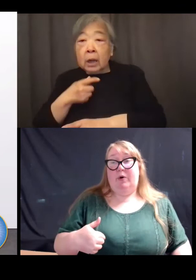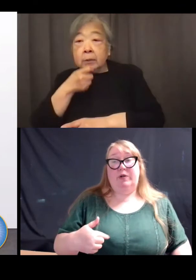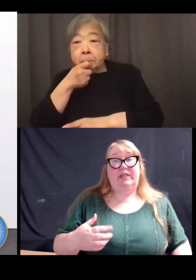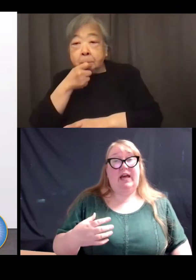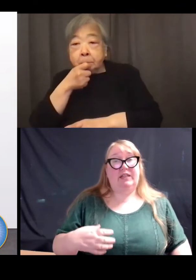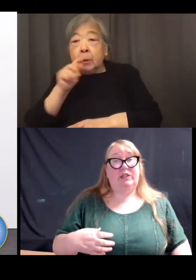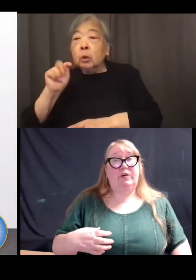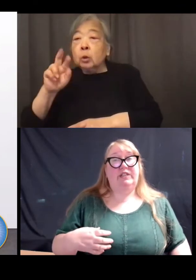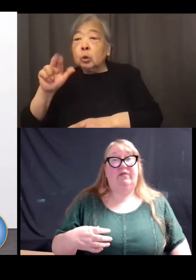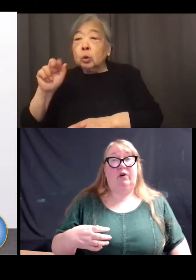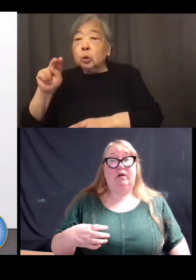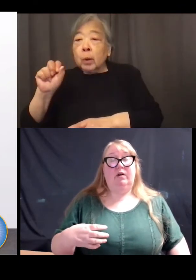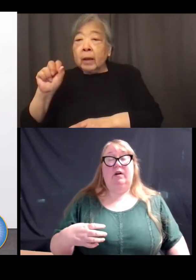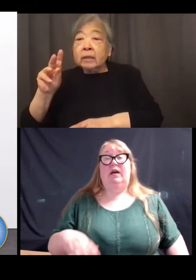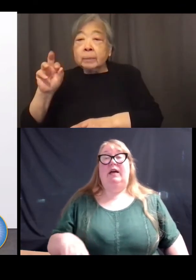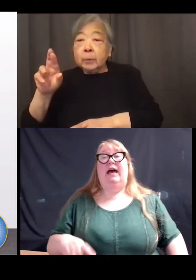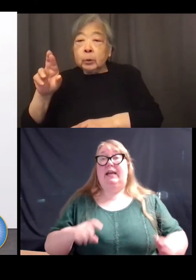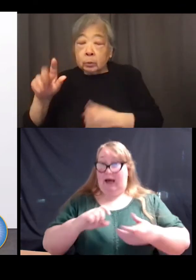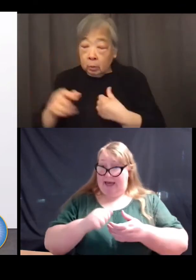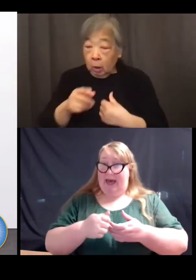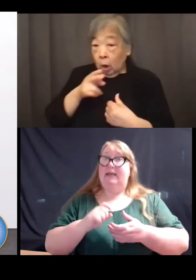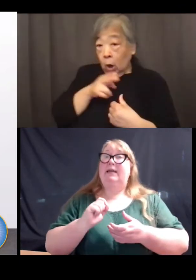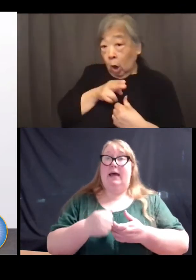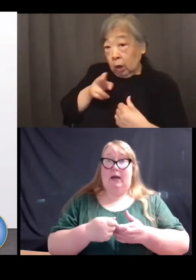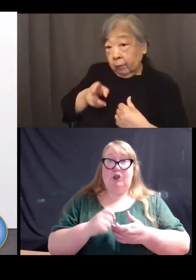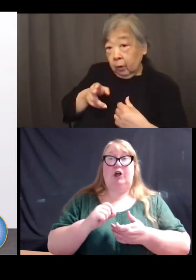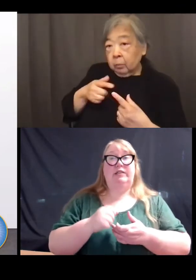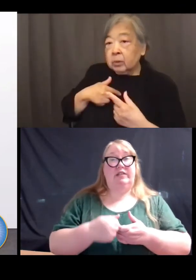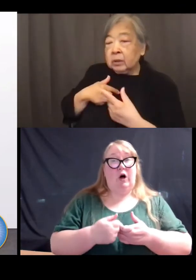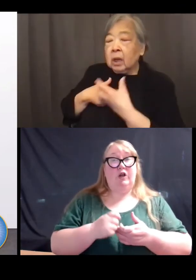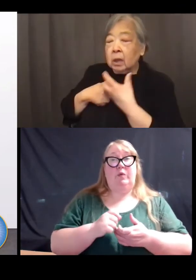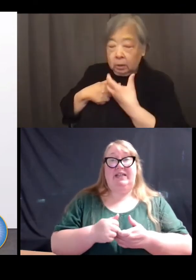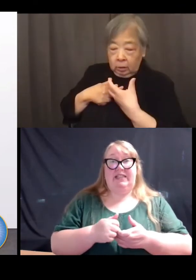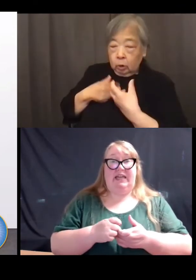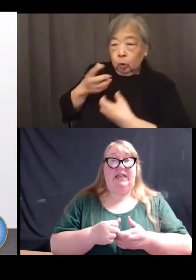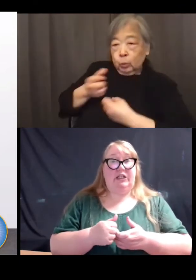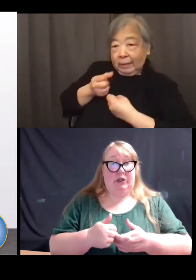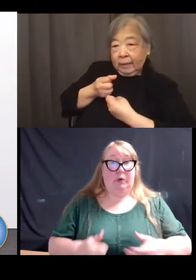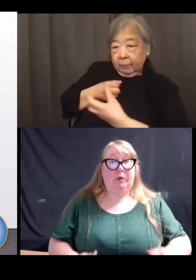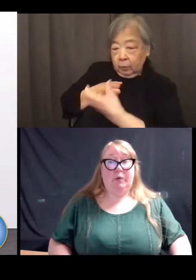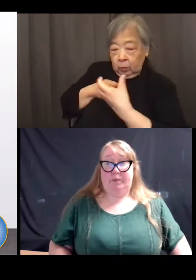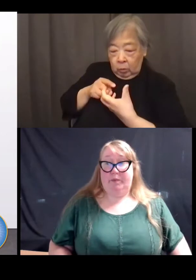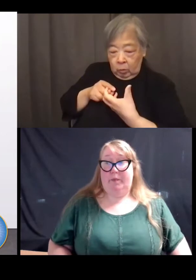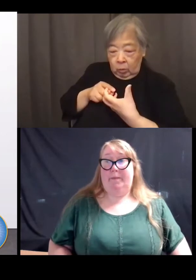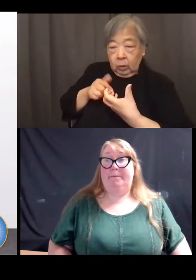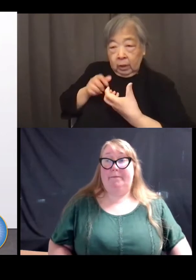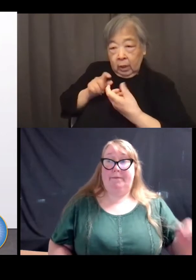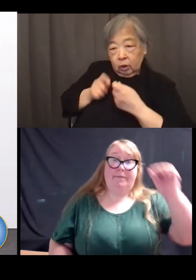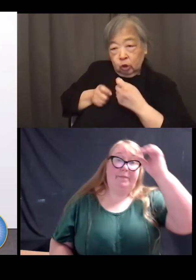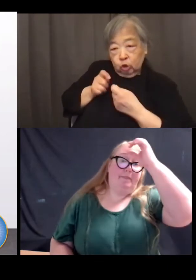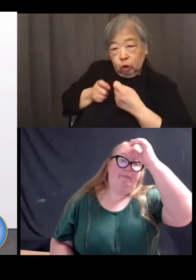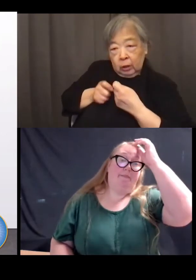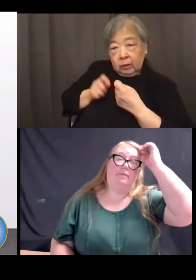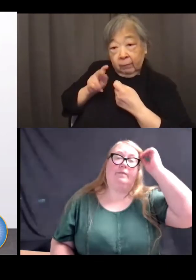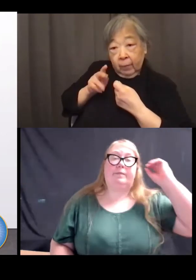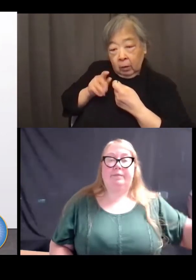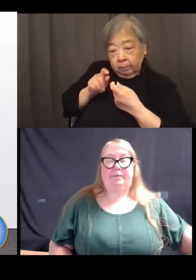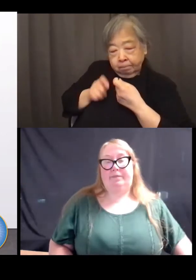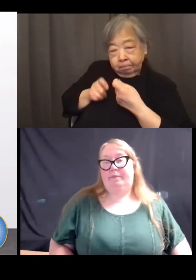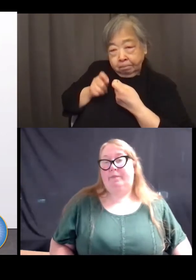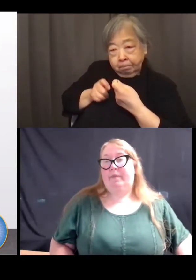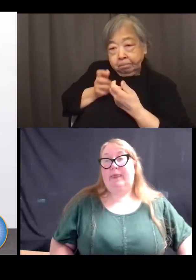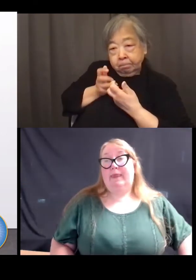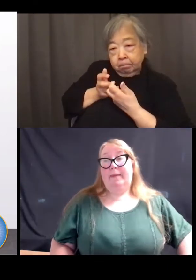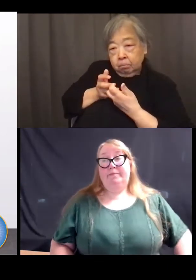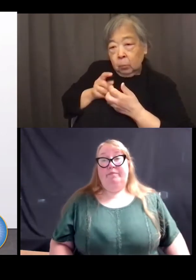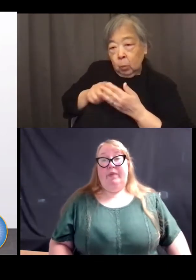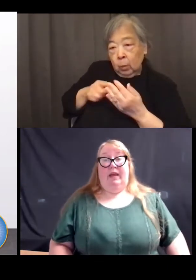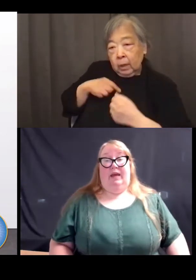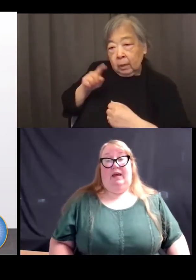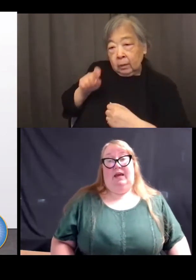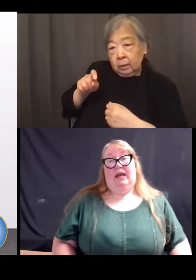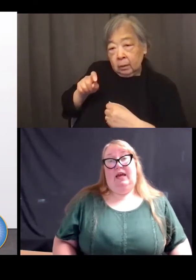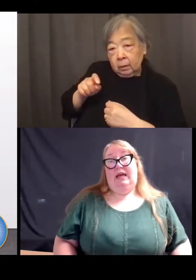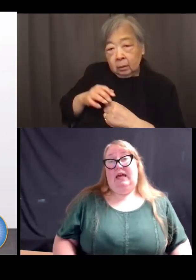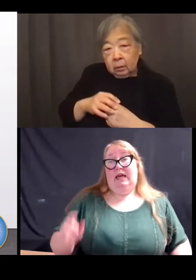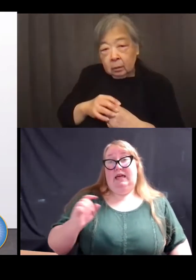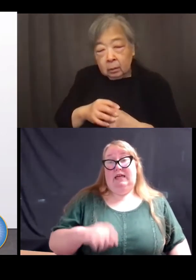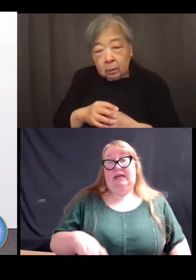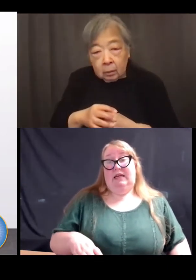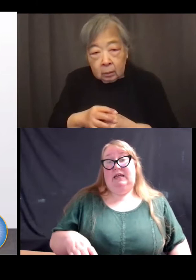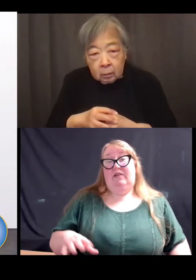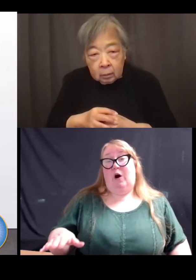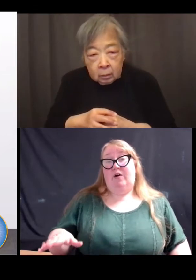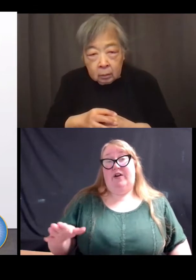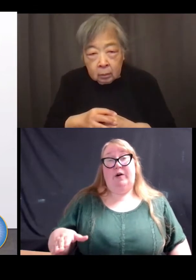person has the receiver and again can adjust the volume as they need to If the hard-of-hearing